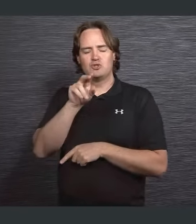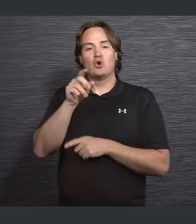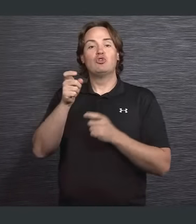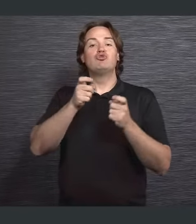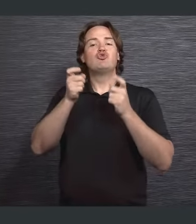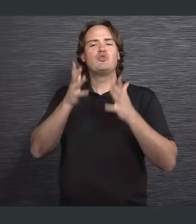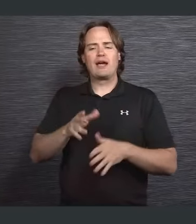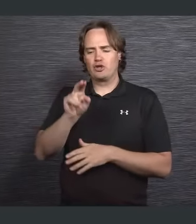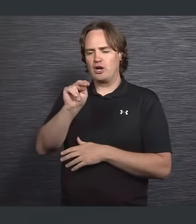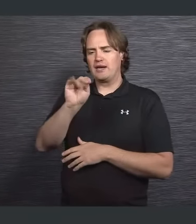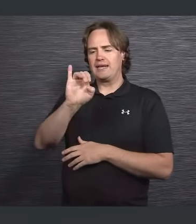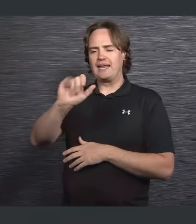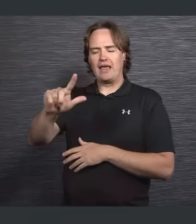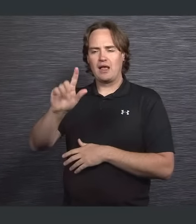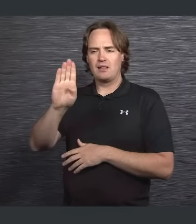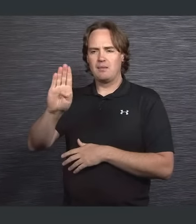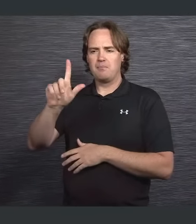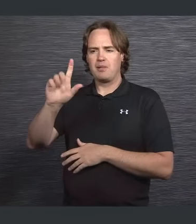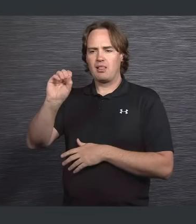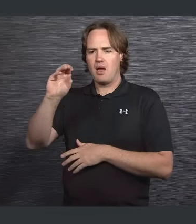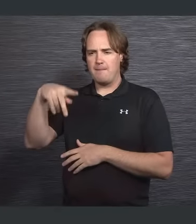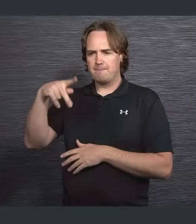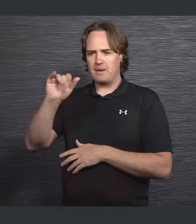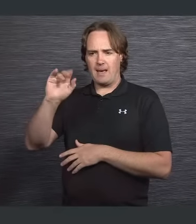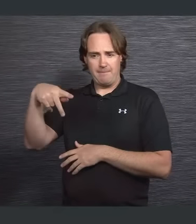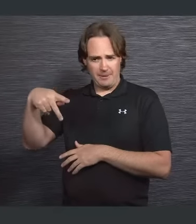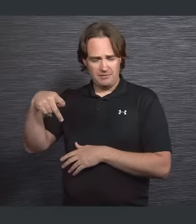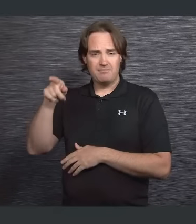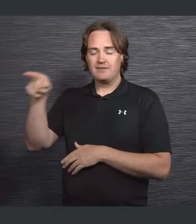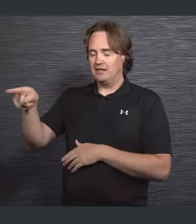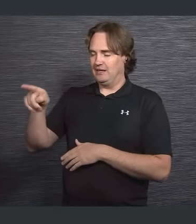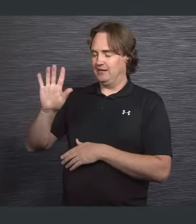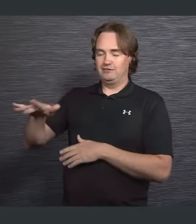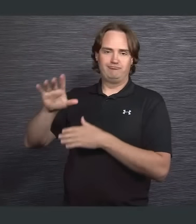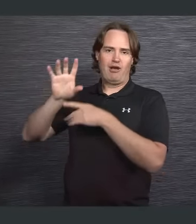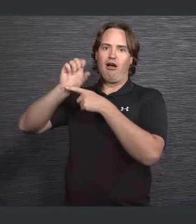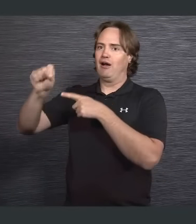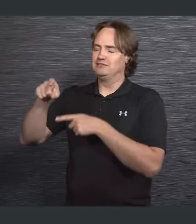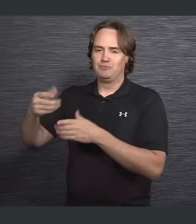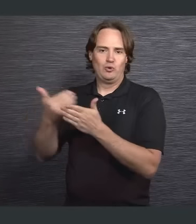the boundaries of big screen movie making with state-of-the-art technology; making the game and real worlds